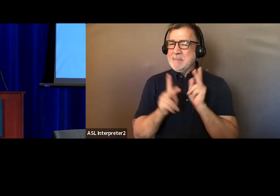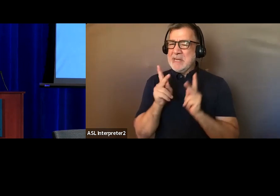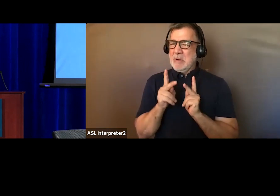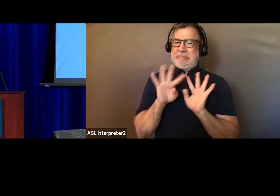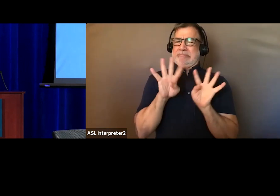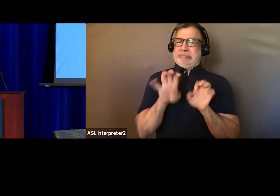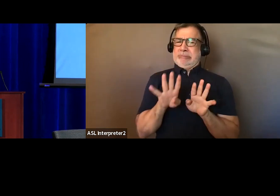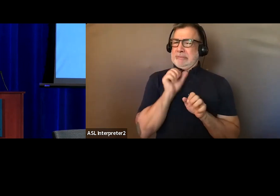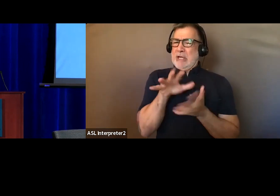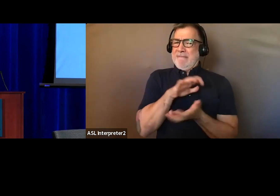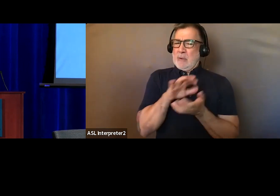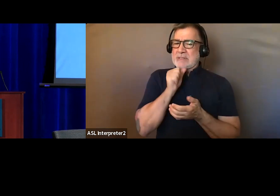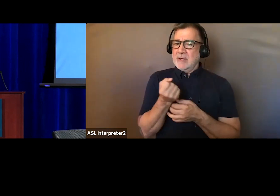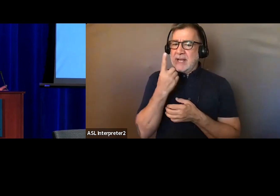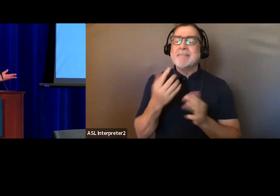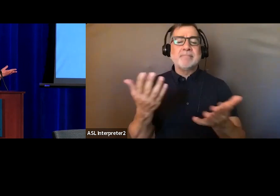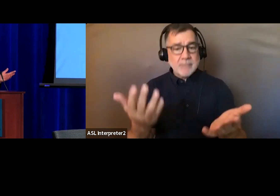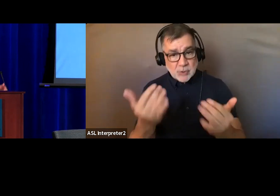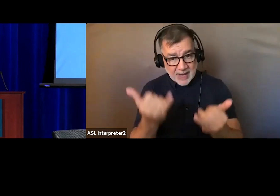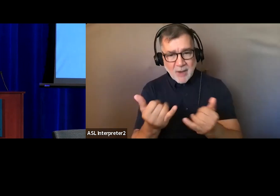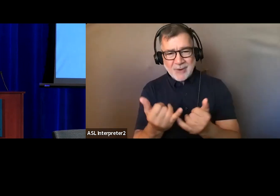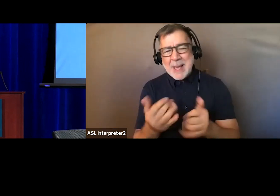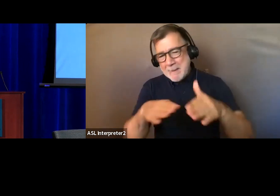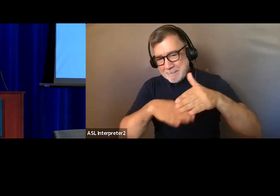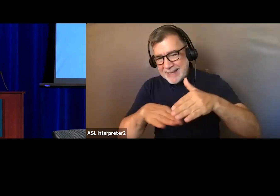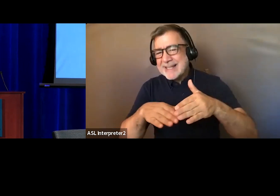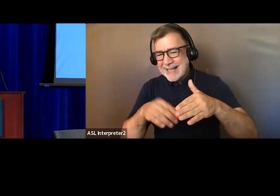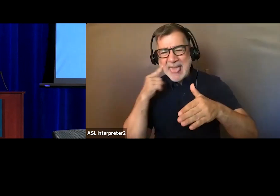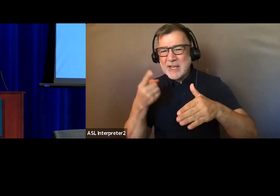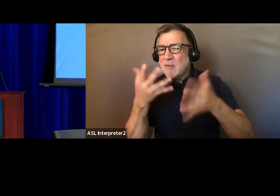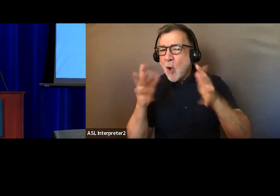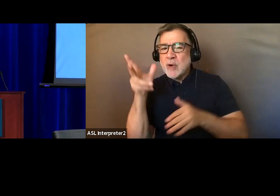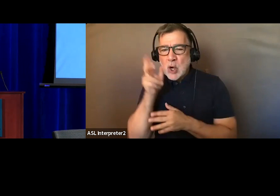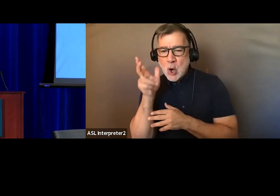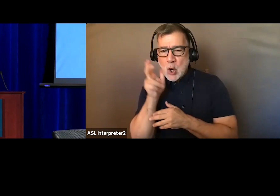Basically, you've probably heard already and have seen GSA's change